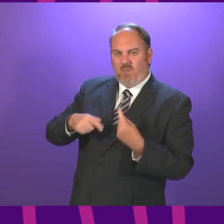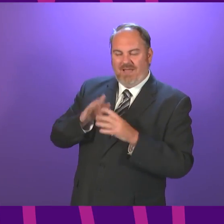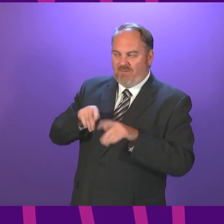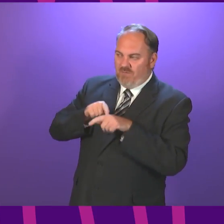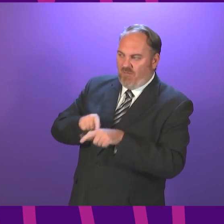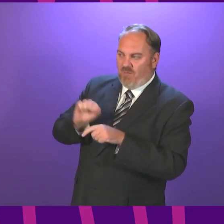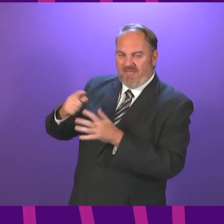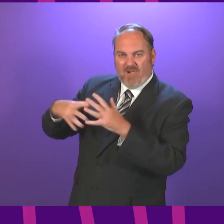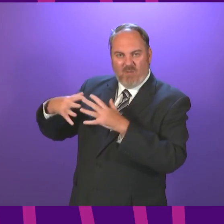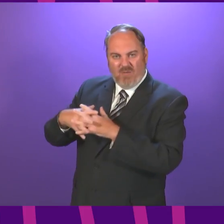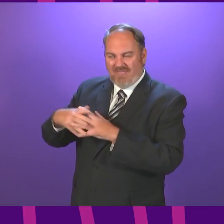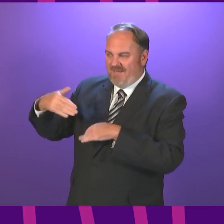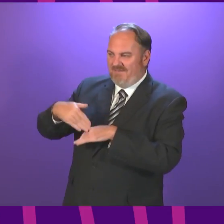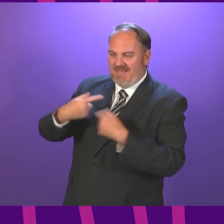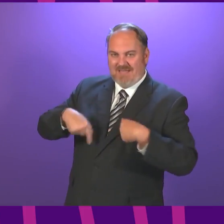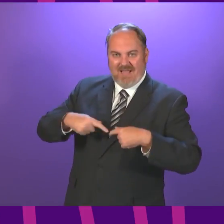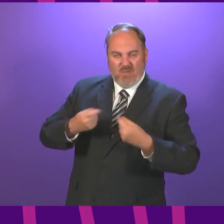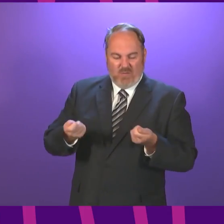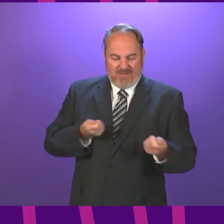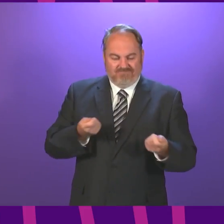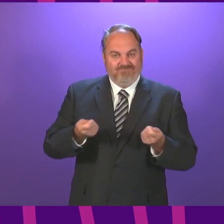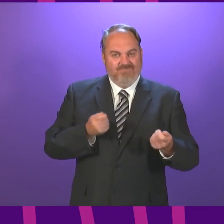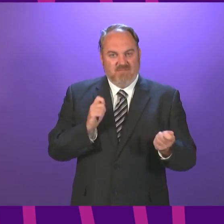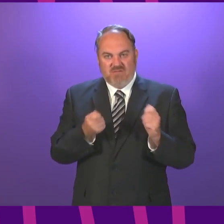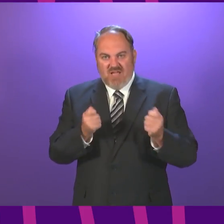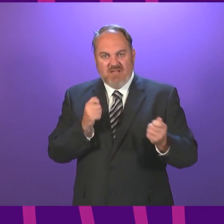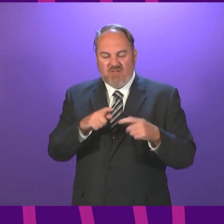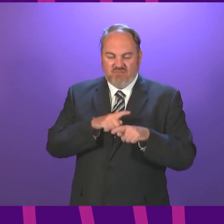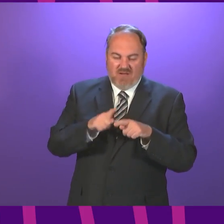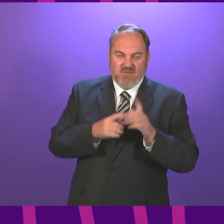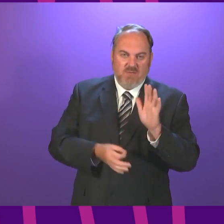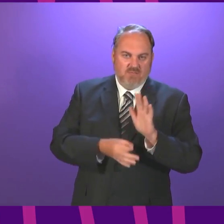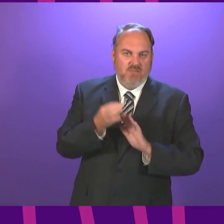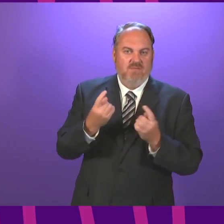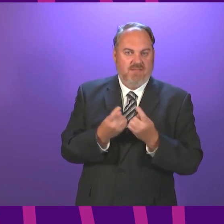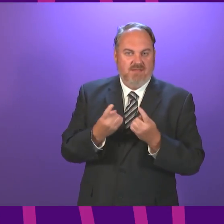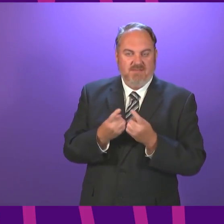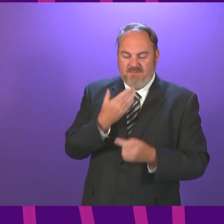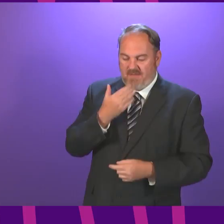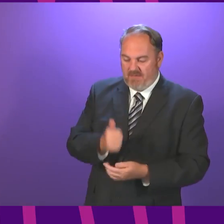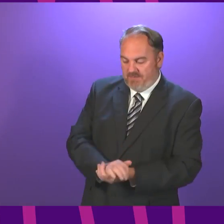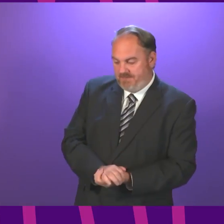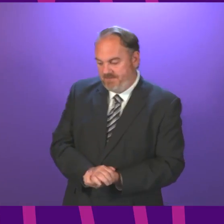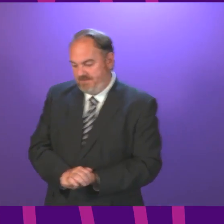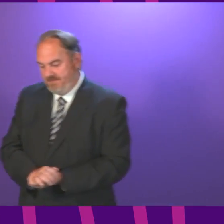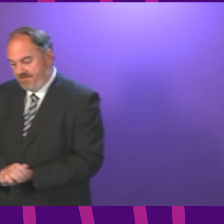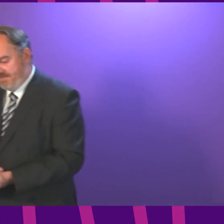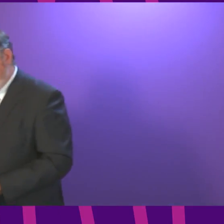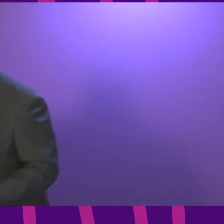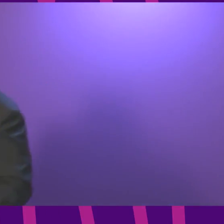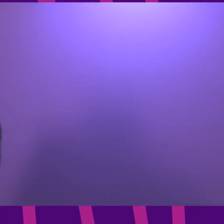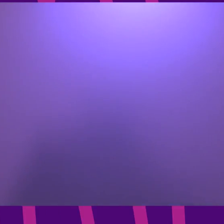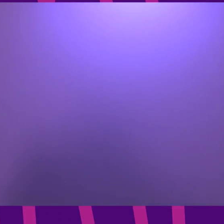and we are determined to overcome that.